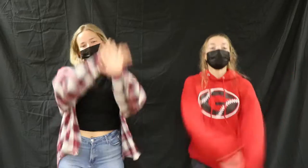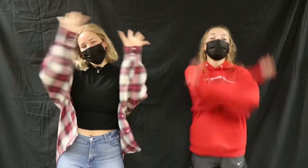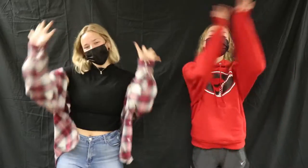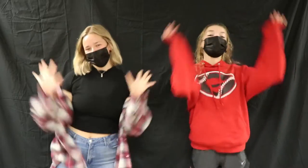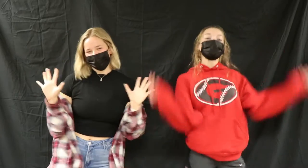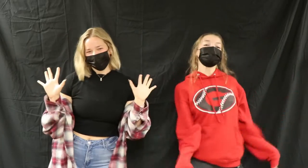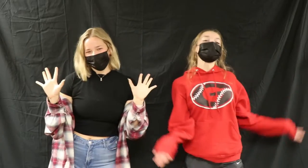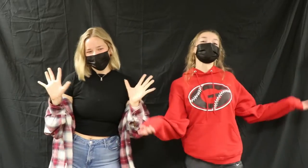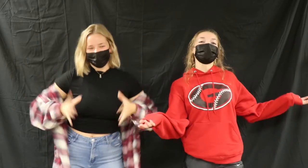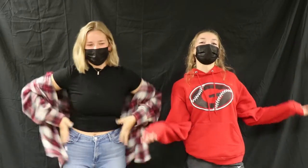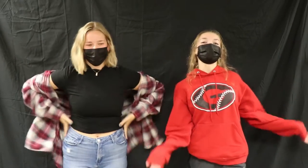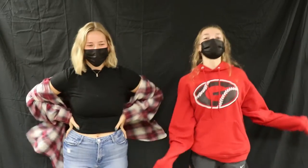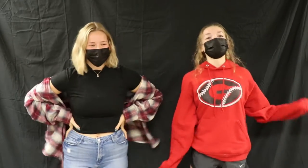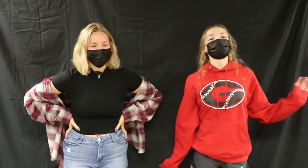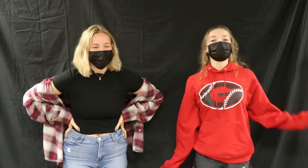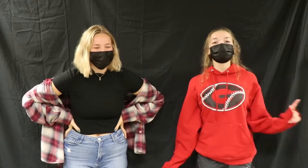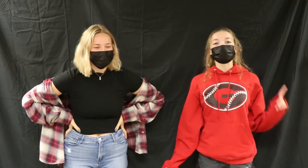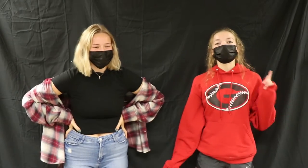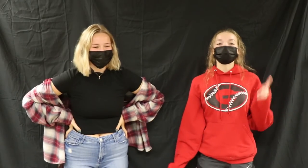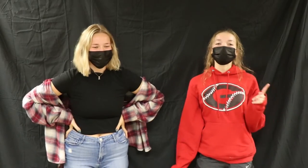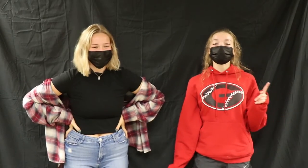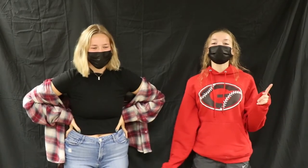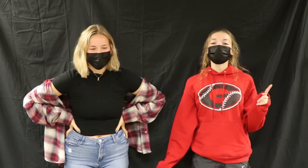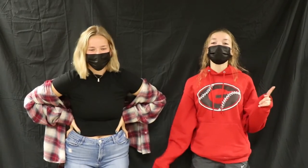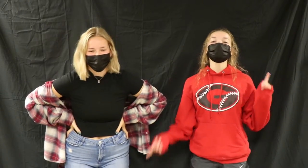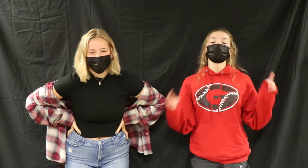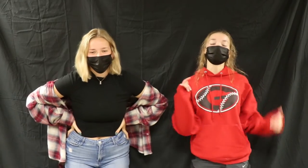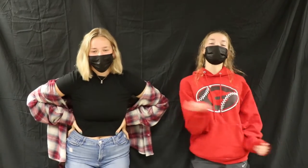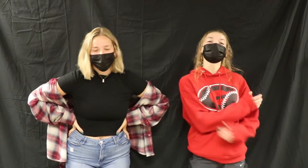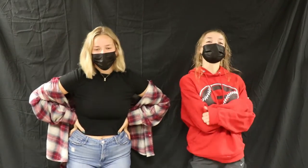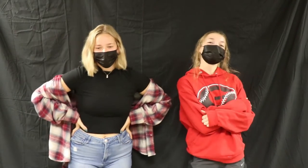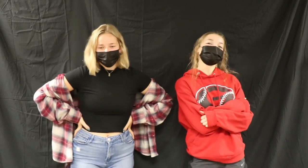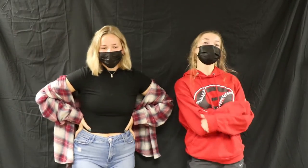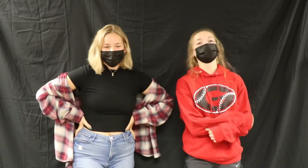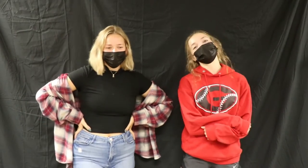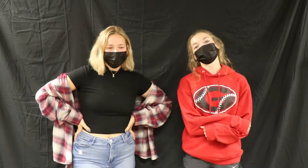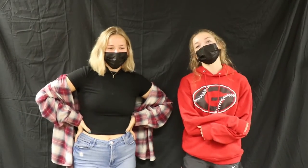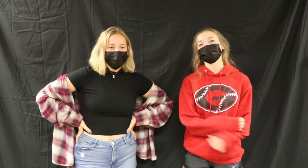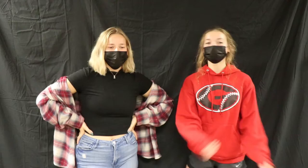good morning bulldogs today is tuesday september 21st and lunch today is country fried steak